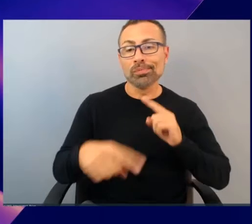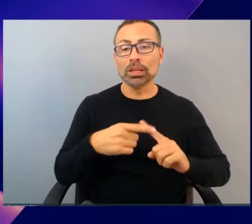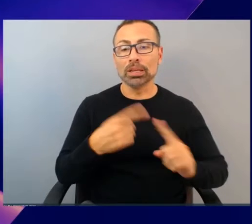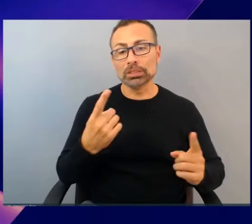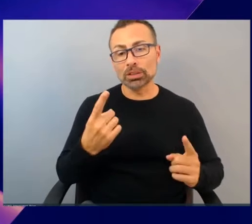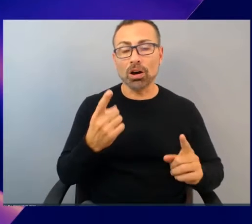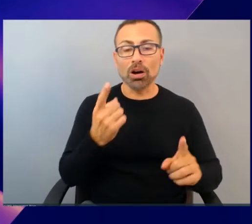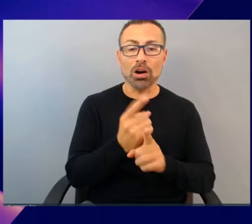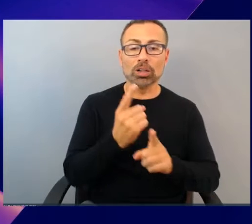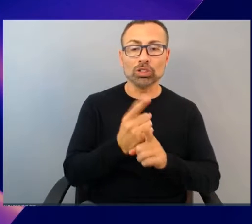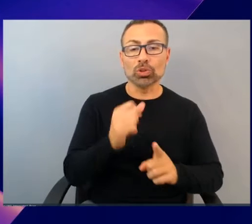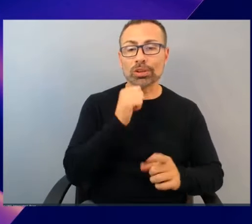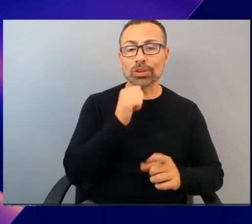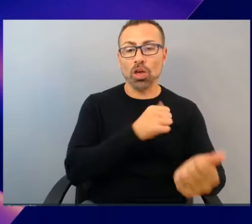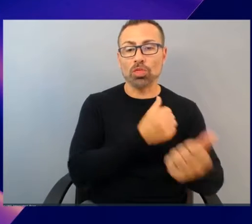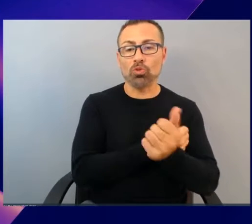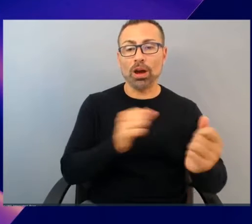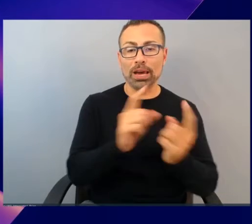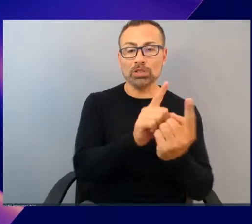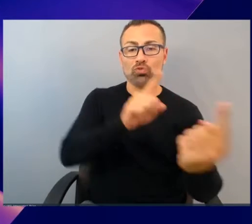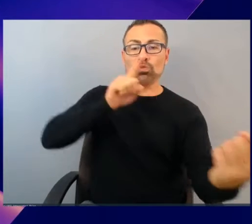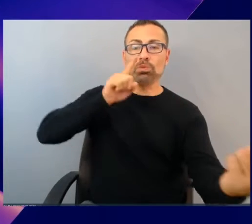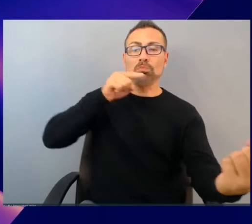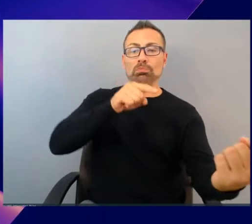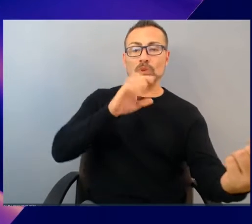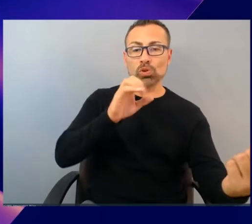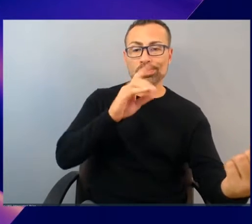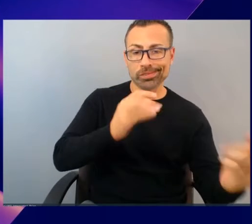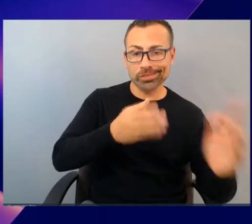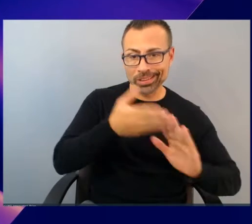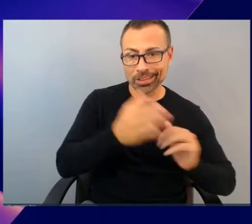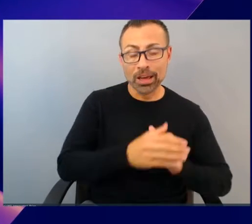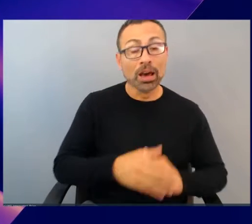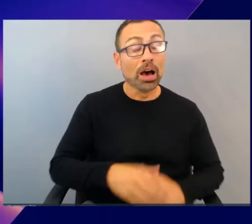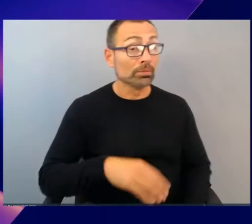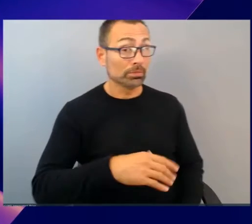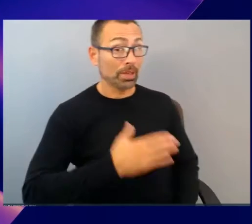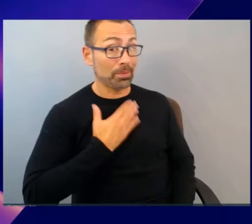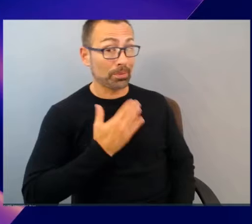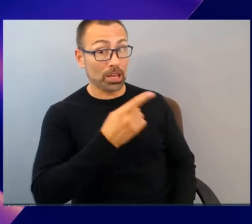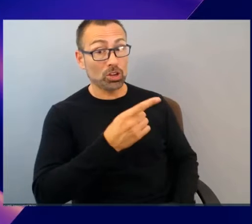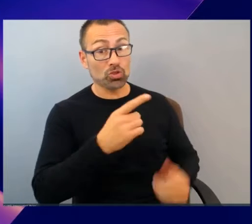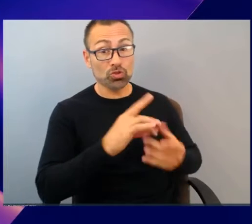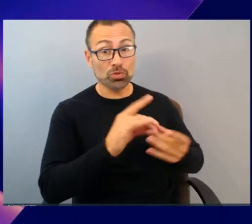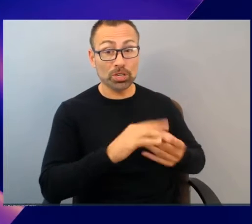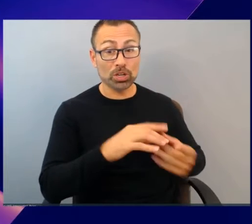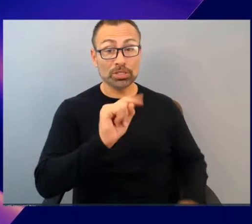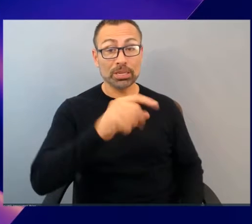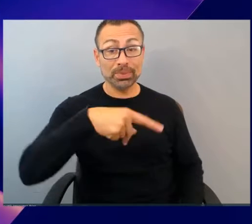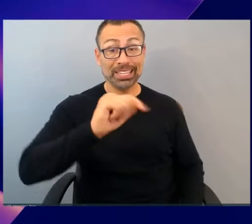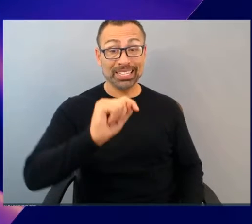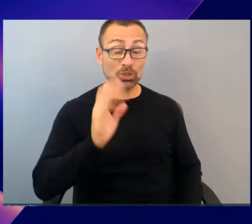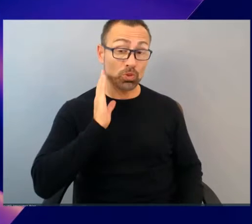Exactly, yeah, and I'm glad you mentioned those TTPs. We are going to take a look at some of those today. Great.